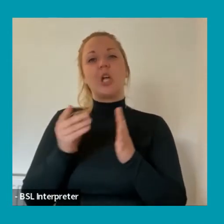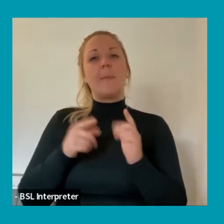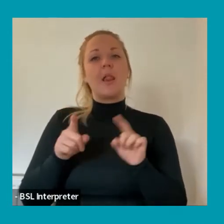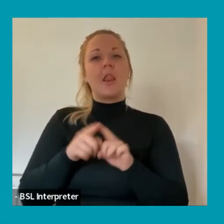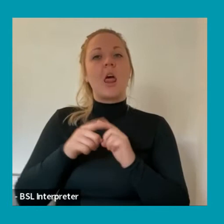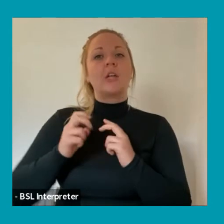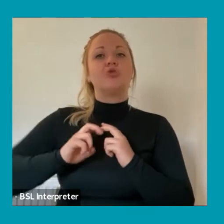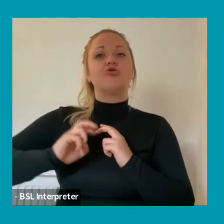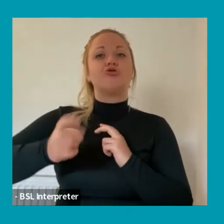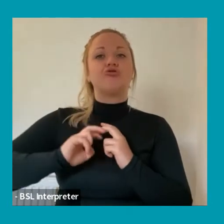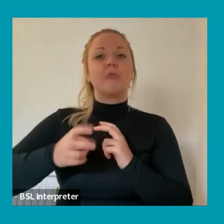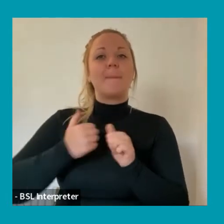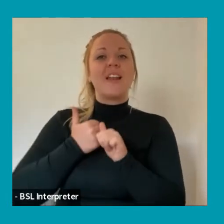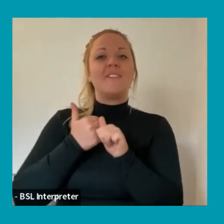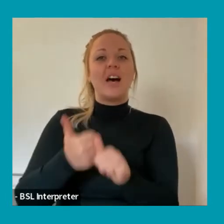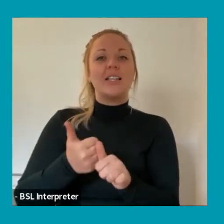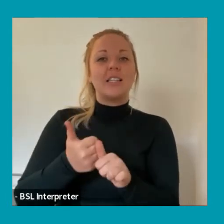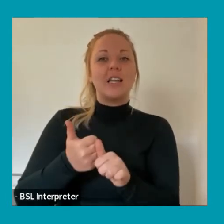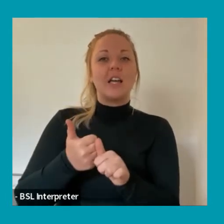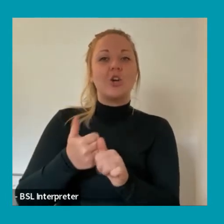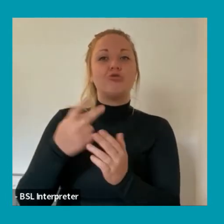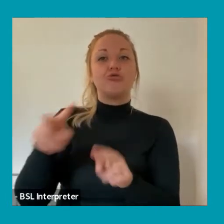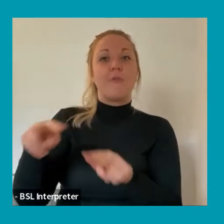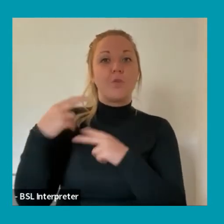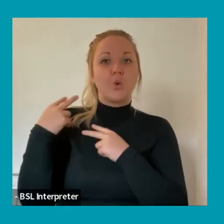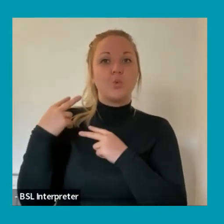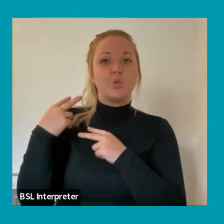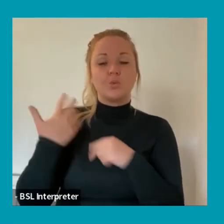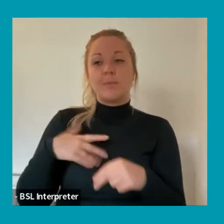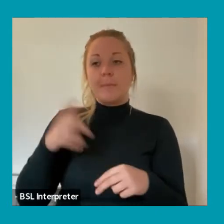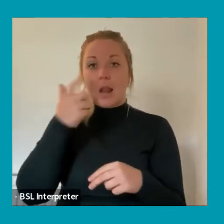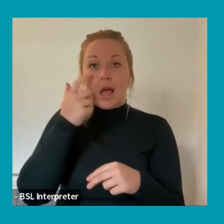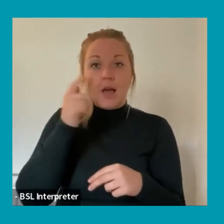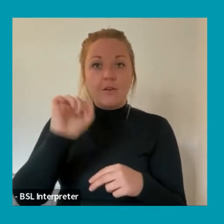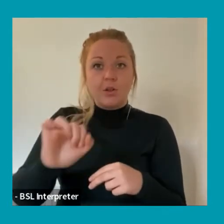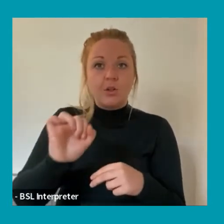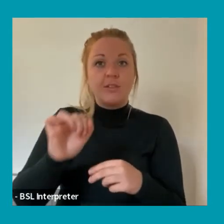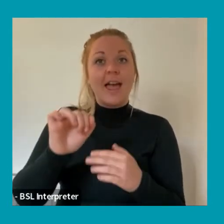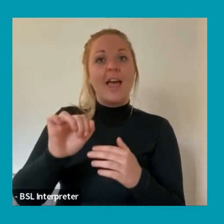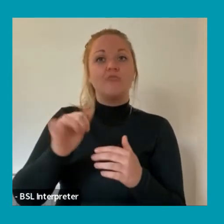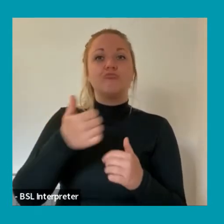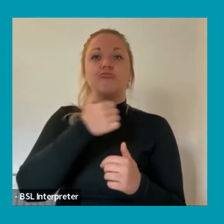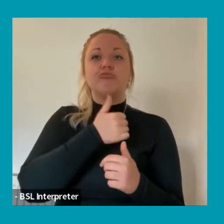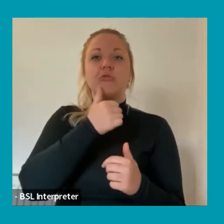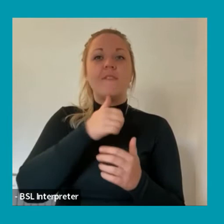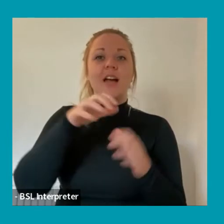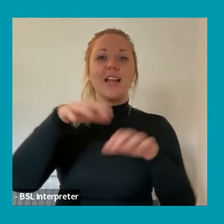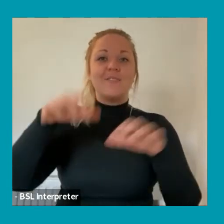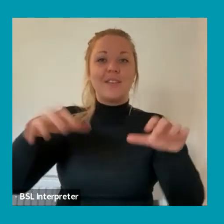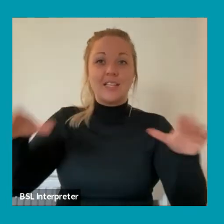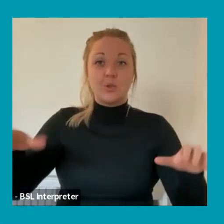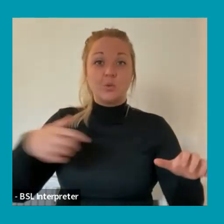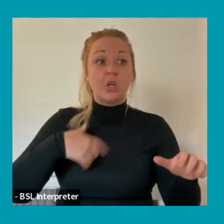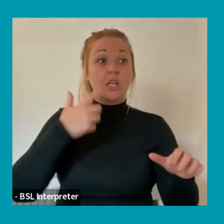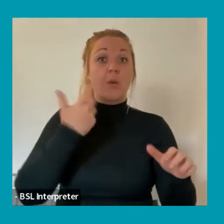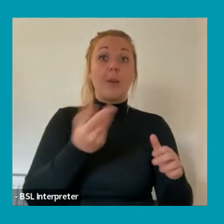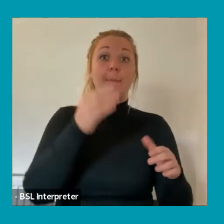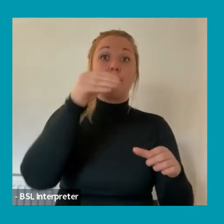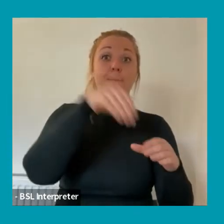Taking the ideas from those expert bookers who had a list of their preferredded venues. Can we put that in one place, where everyone can access it?